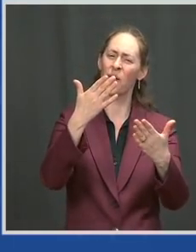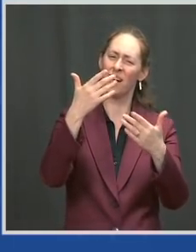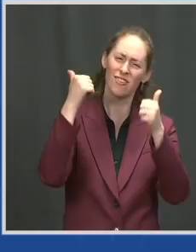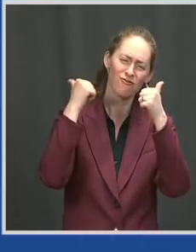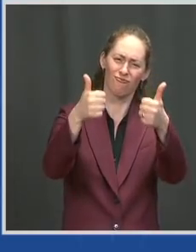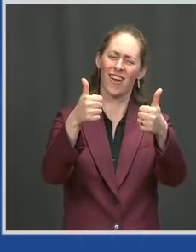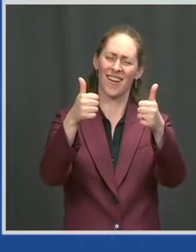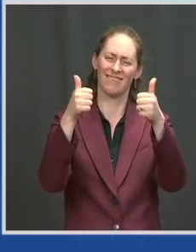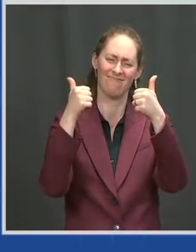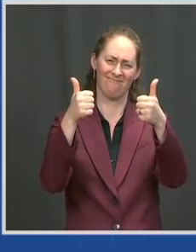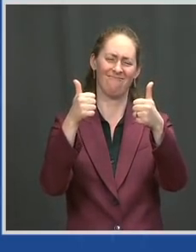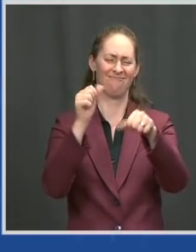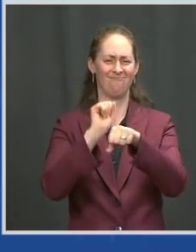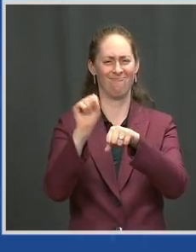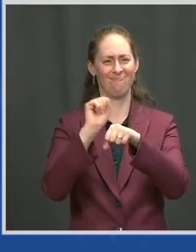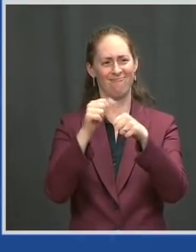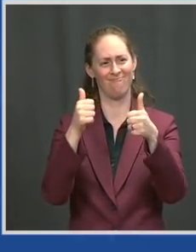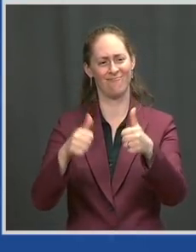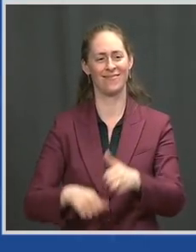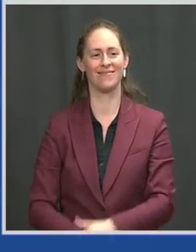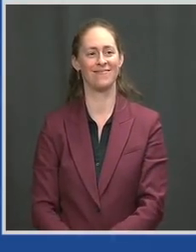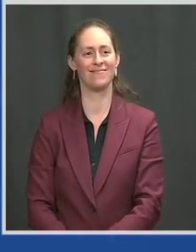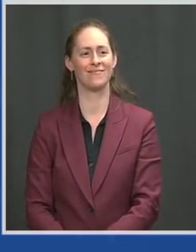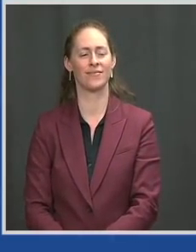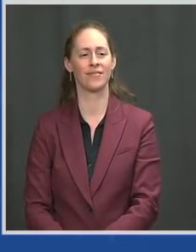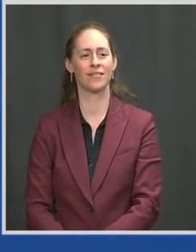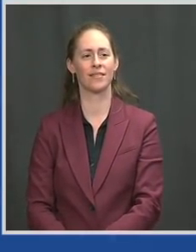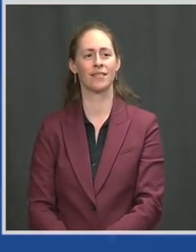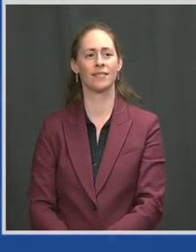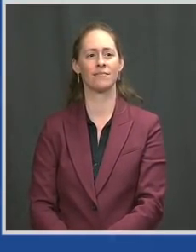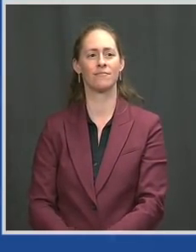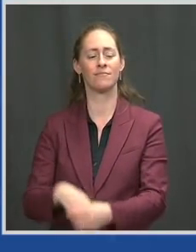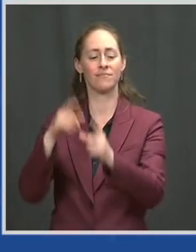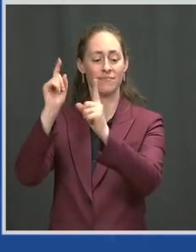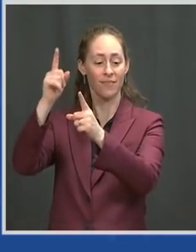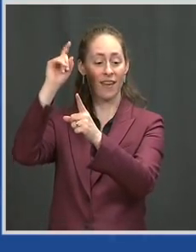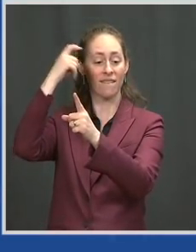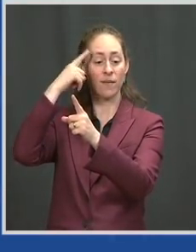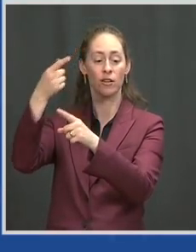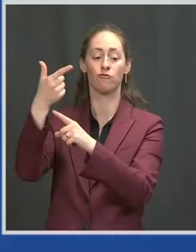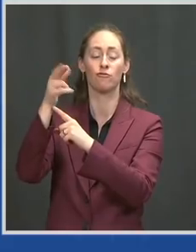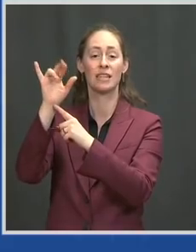Governor Lujan Grisham, what about New Mexico? How're you doing out there? Governor Grisham: You know, we --